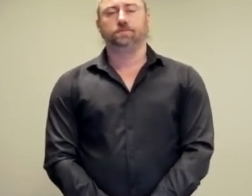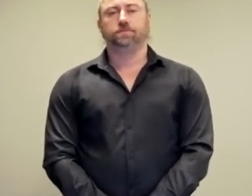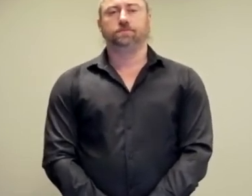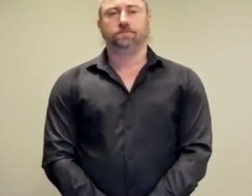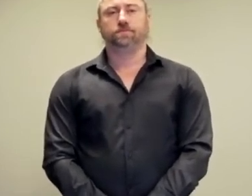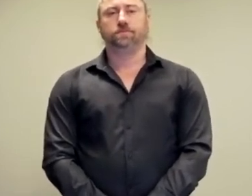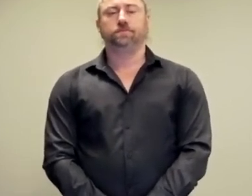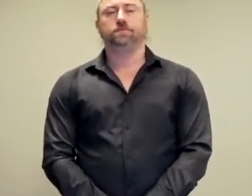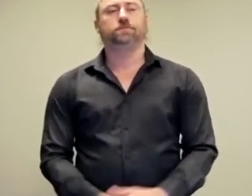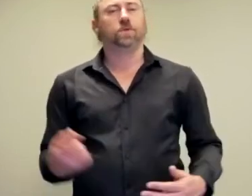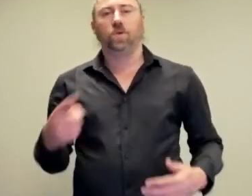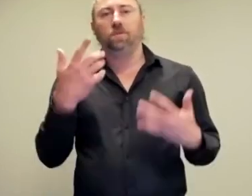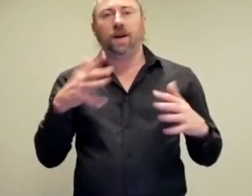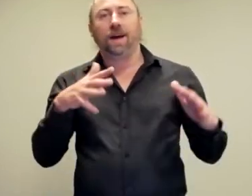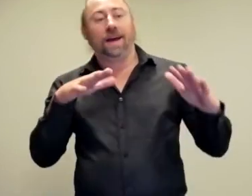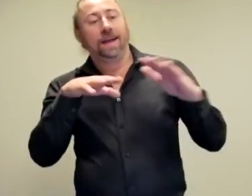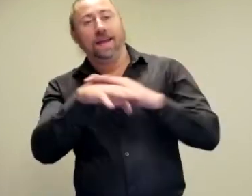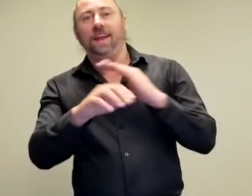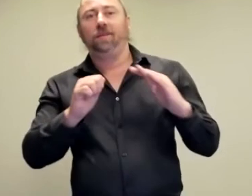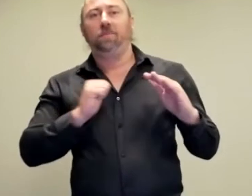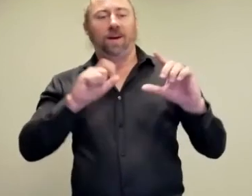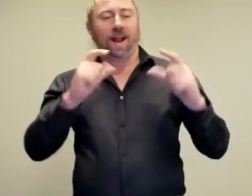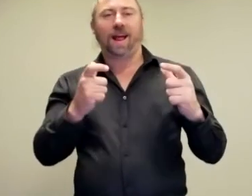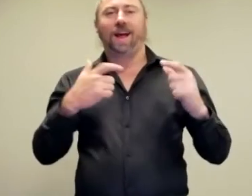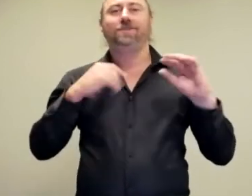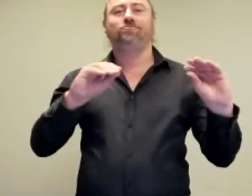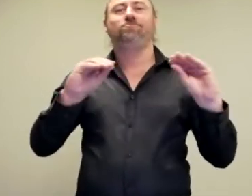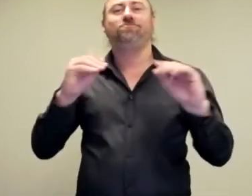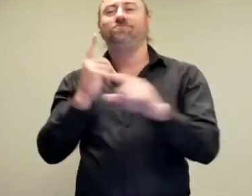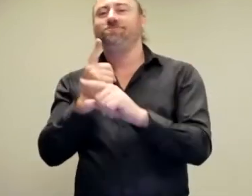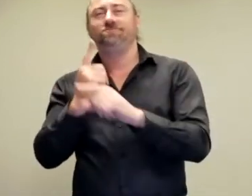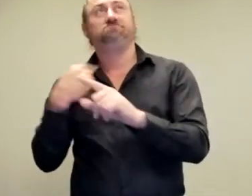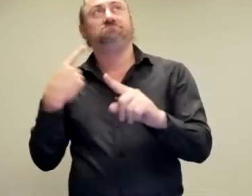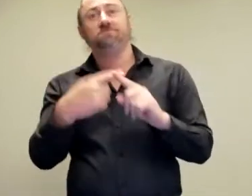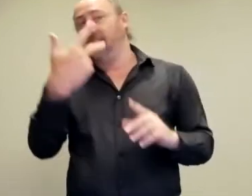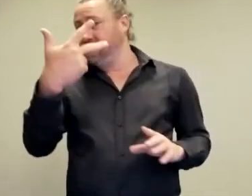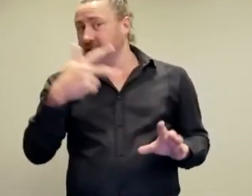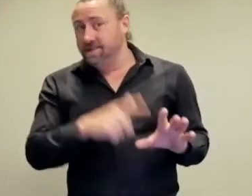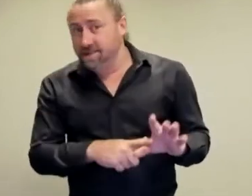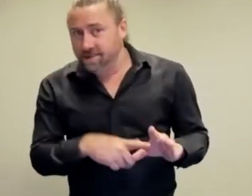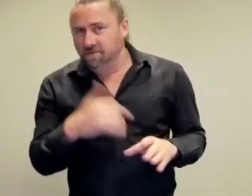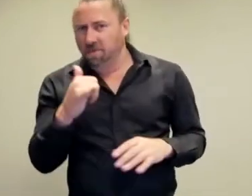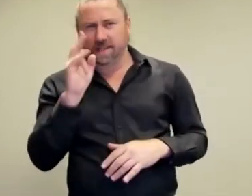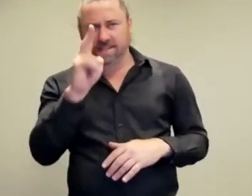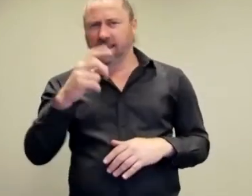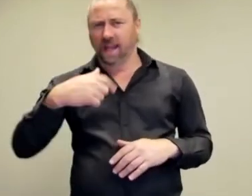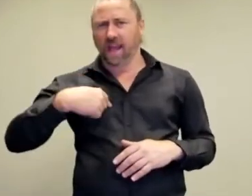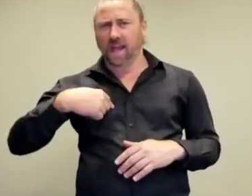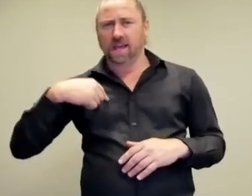Anyone who's been in any of my classes in the last eight years might have seen me spinning these